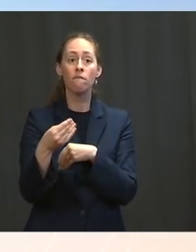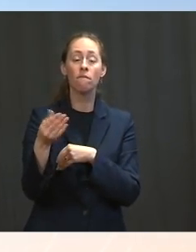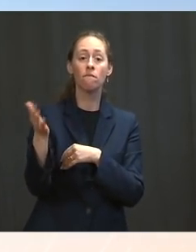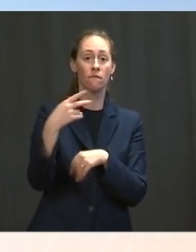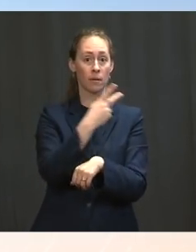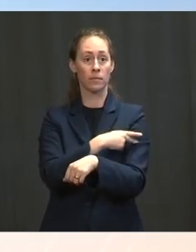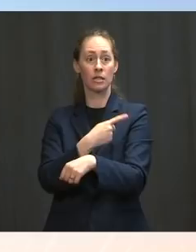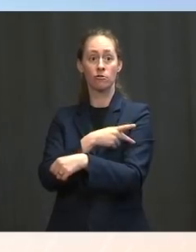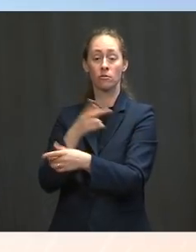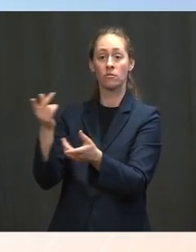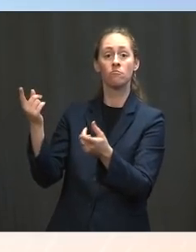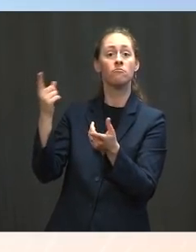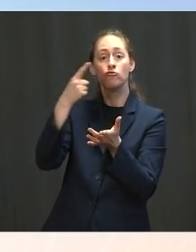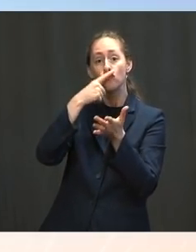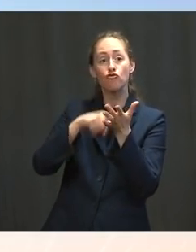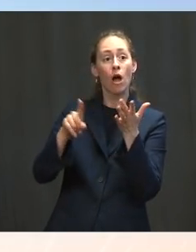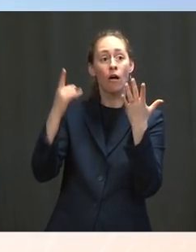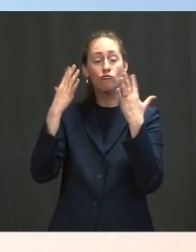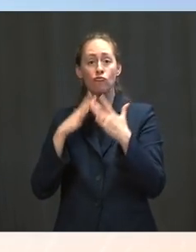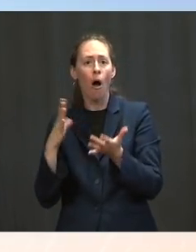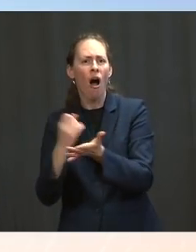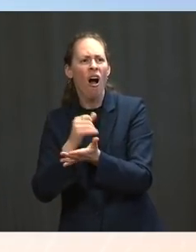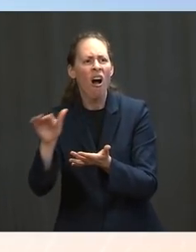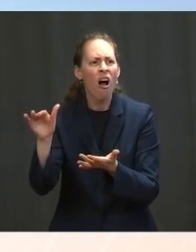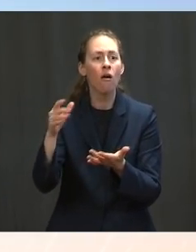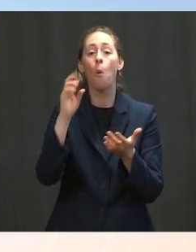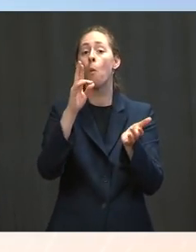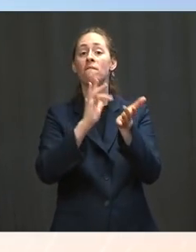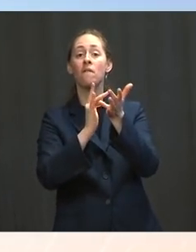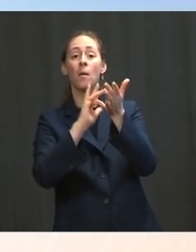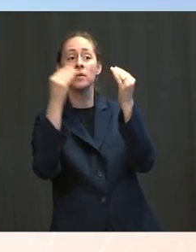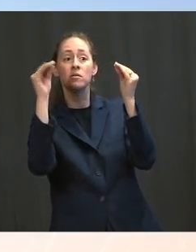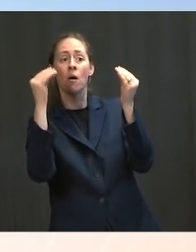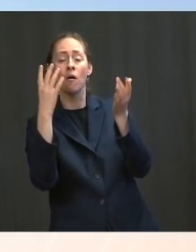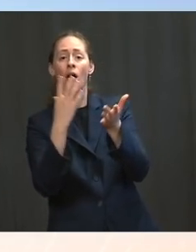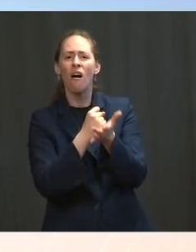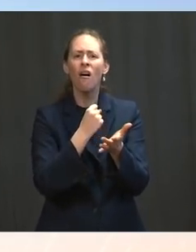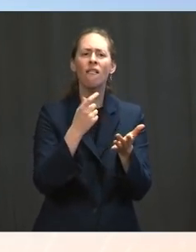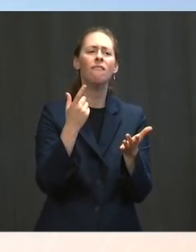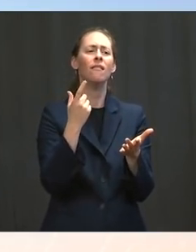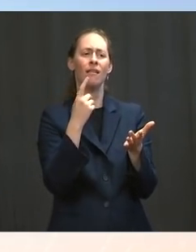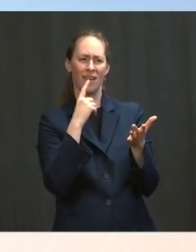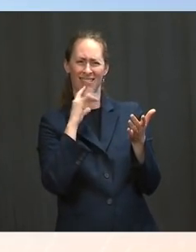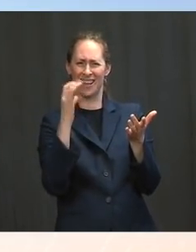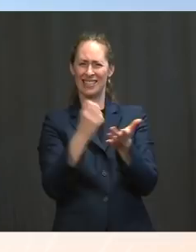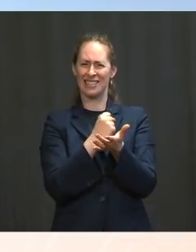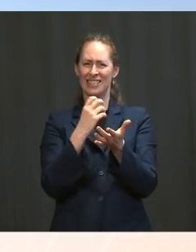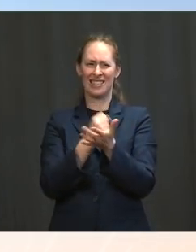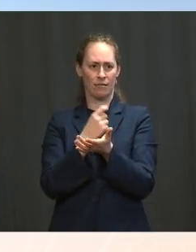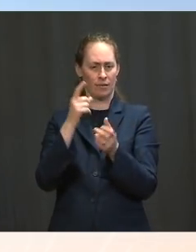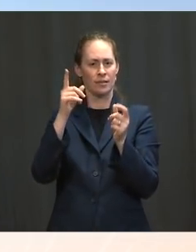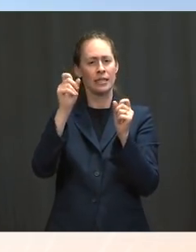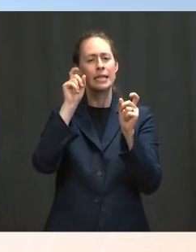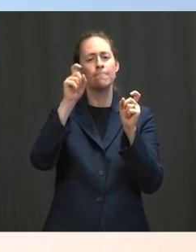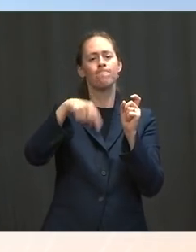Pharmacists and communities are calling their neighbors and saying, "Come on down, we have vaccines for you." We're seeing the impact of that.